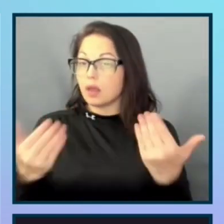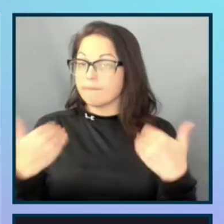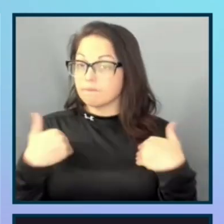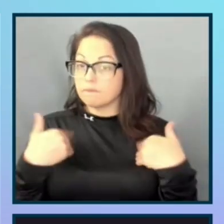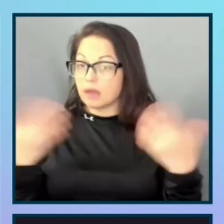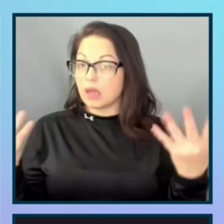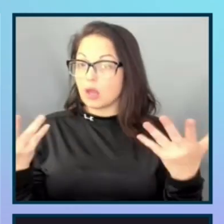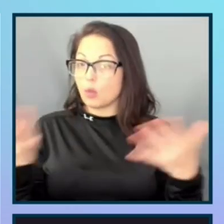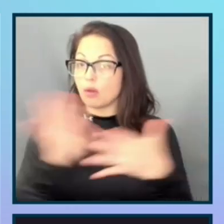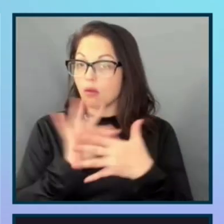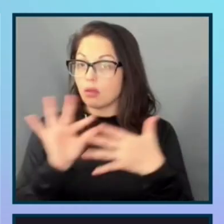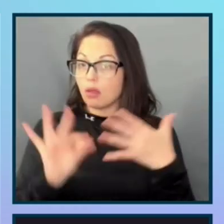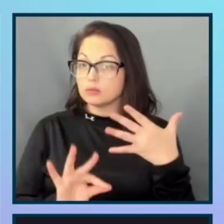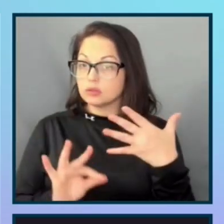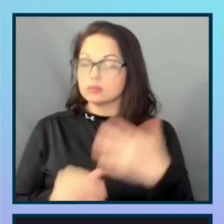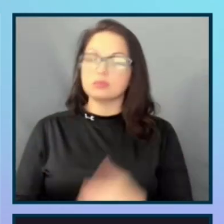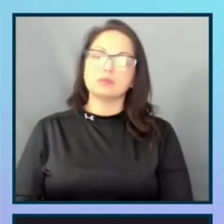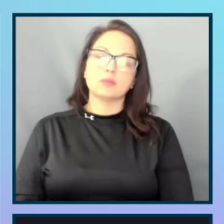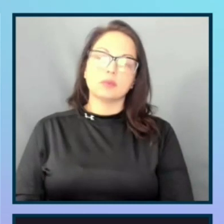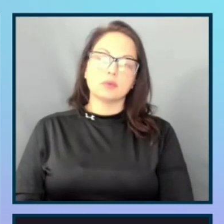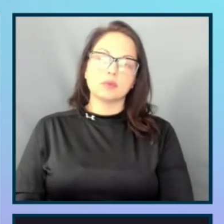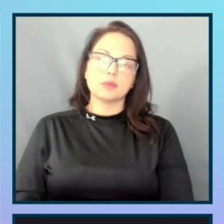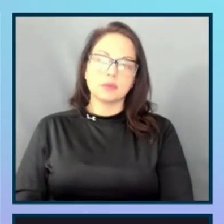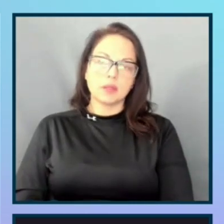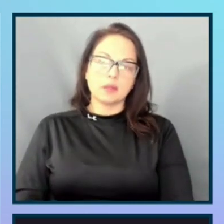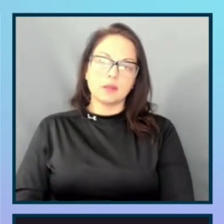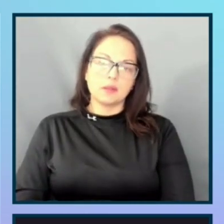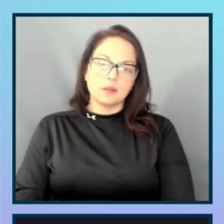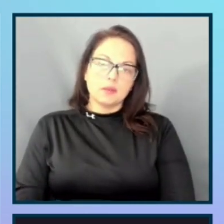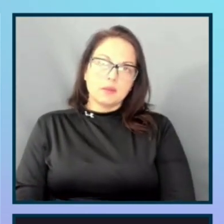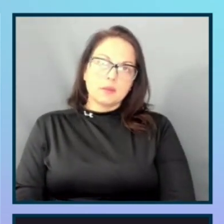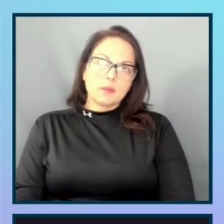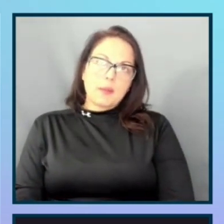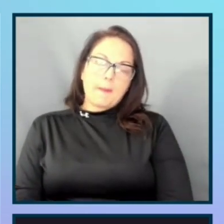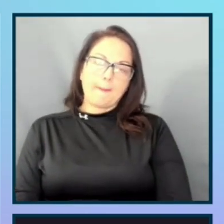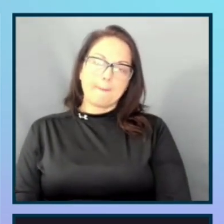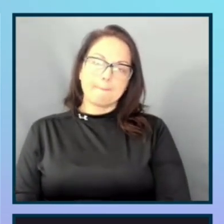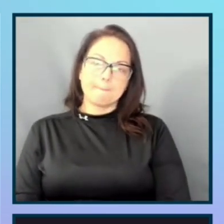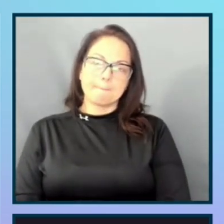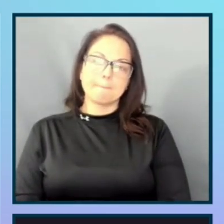Well, I'm gonna kind of start by stepping back, which is to ask yourselves a question